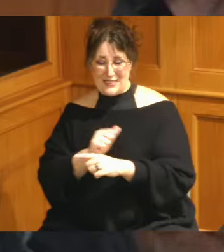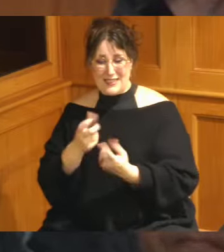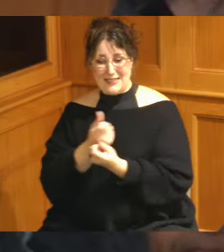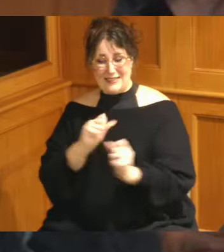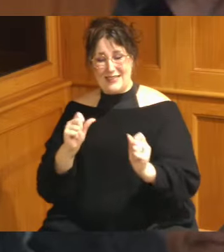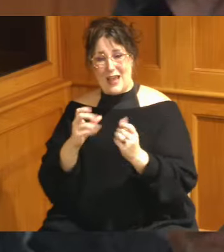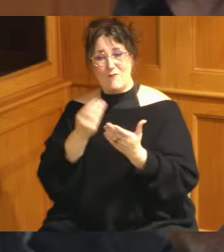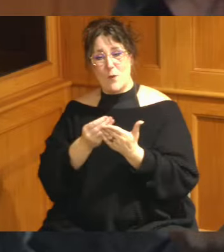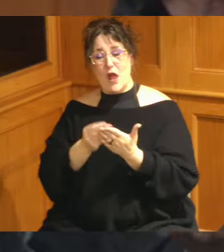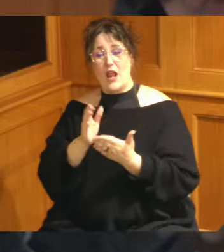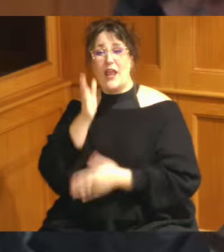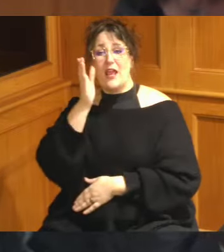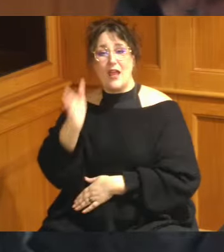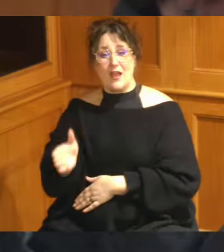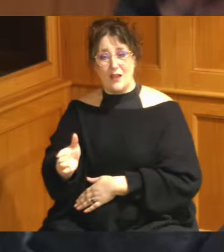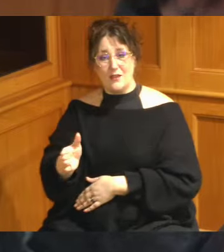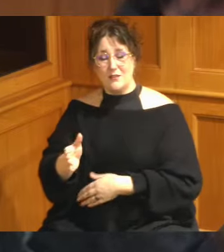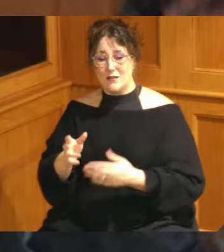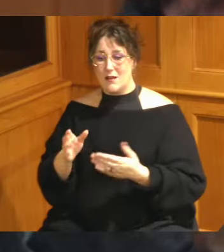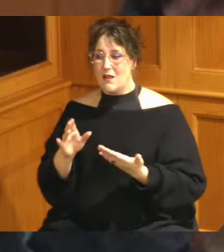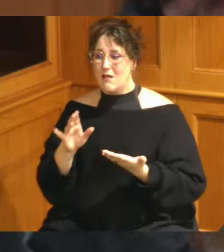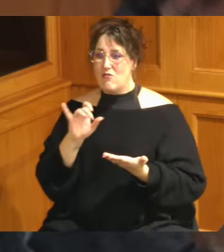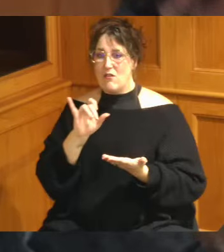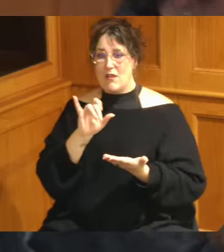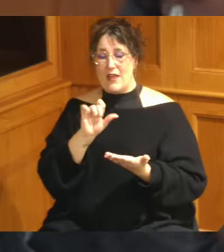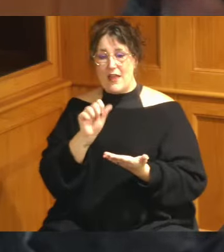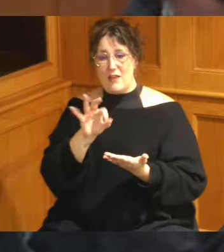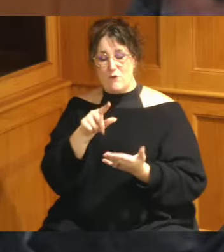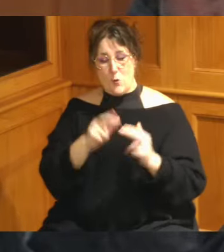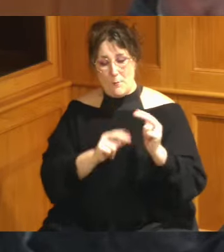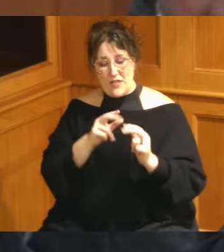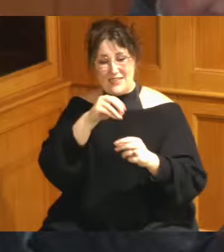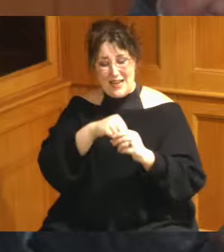the long run. Building such incentives into the rate structure would effectively invite